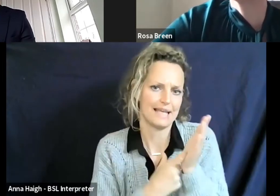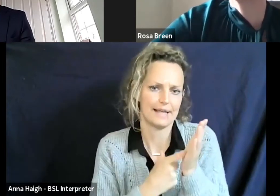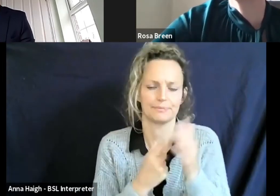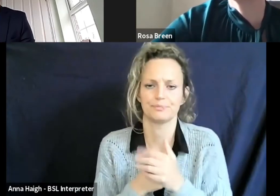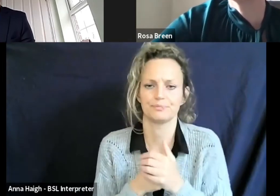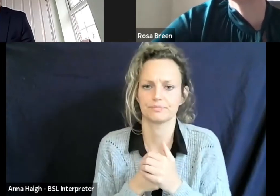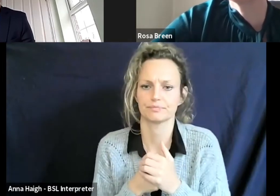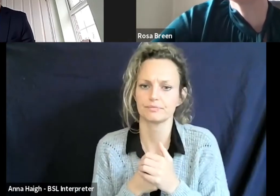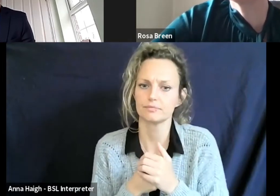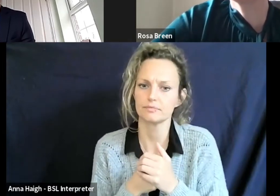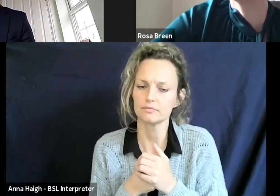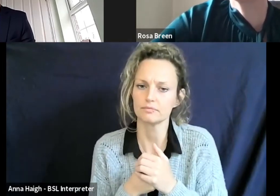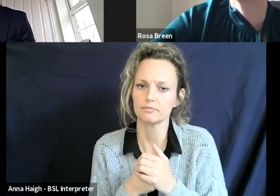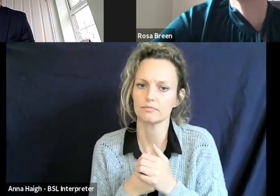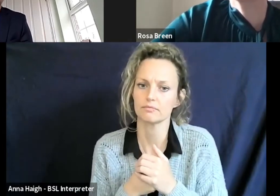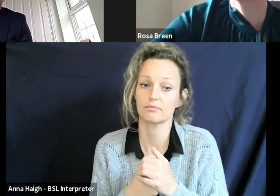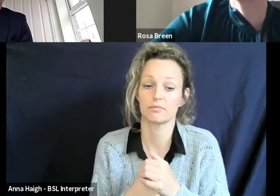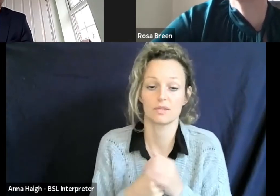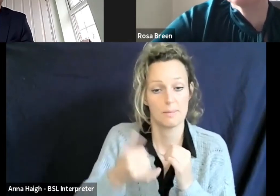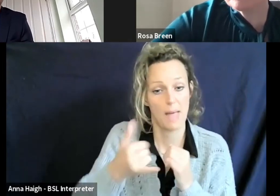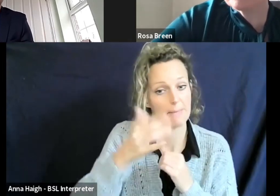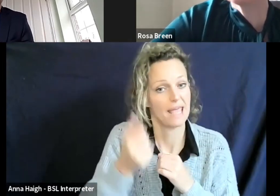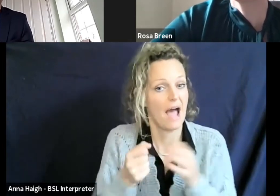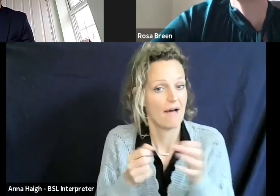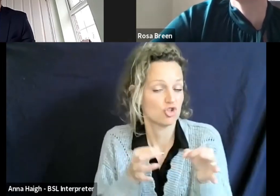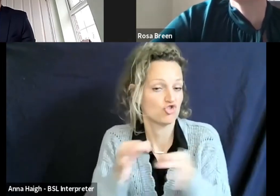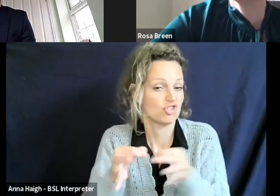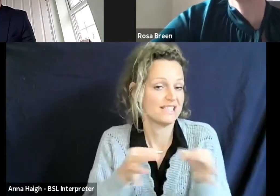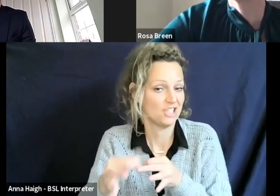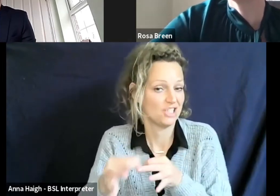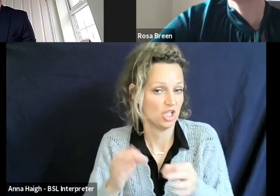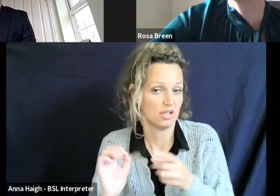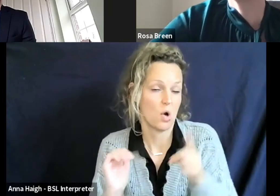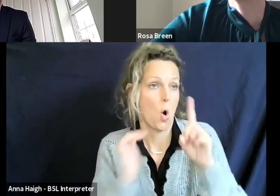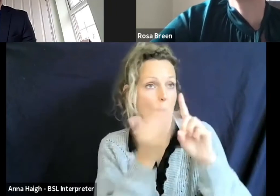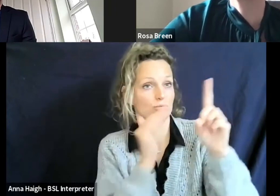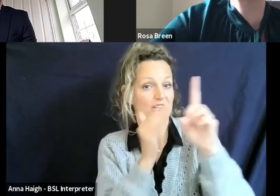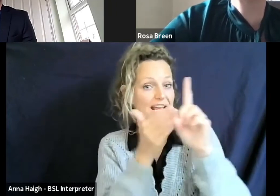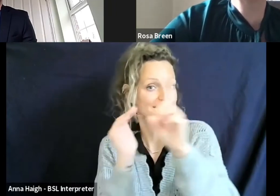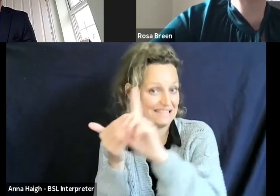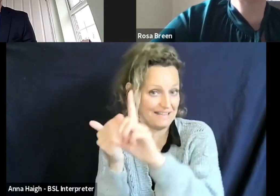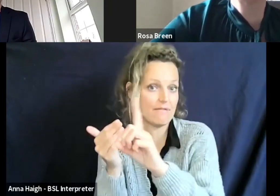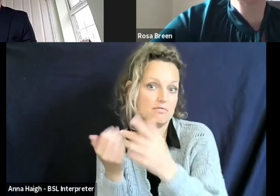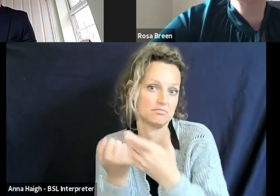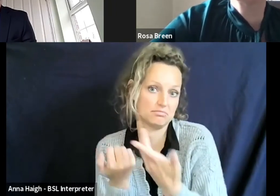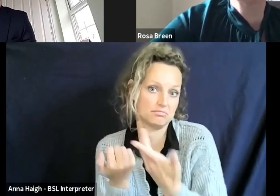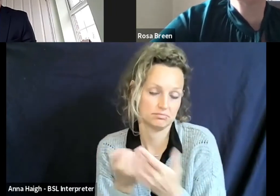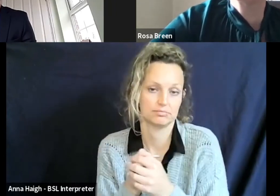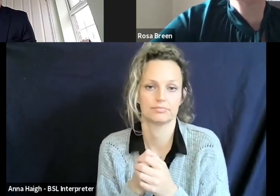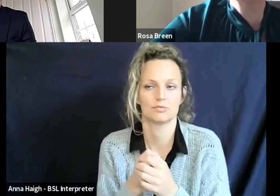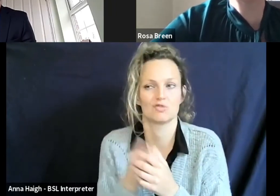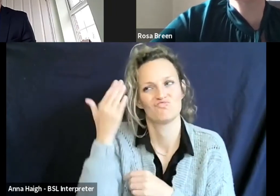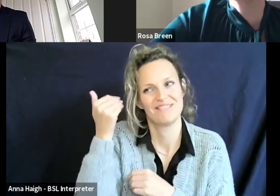snippets of information about HMRC.